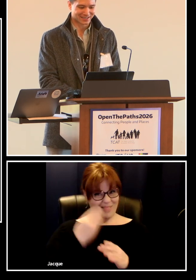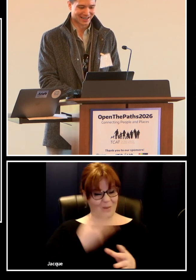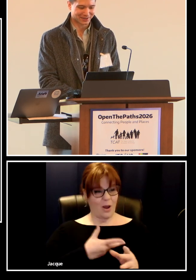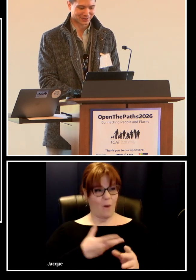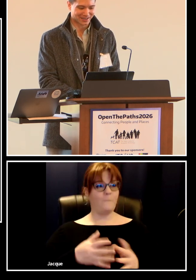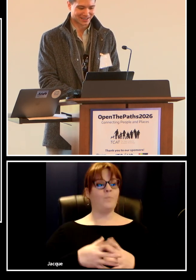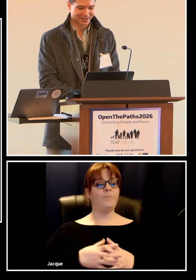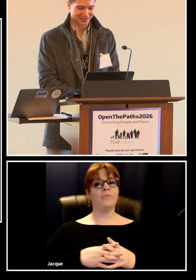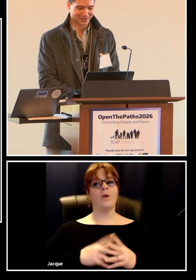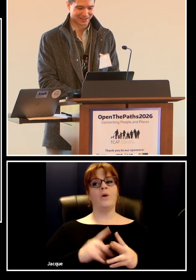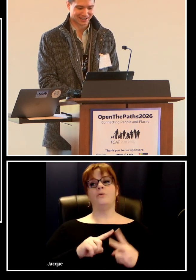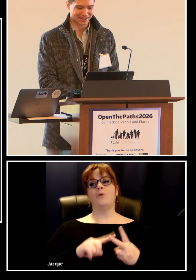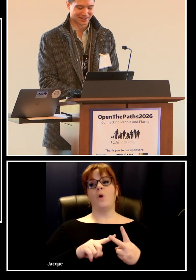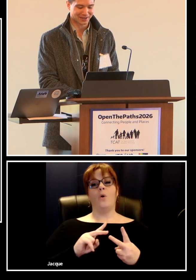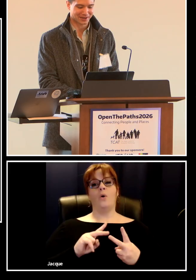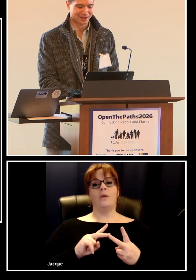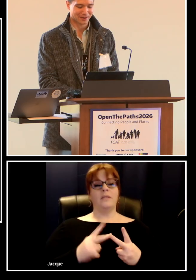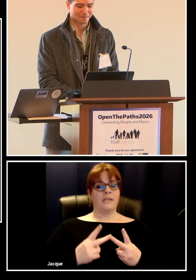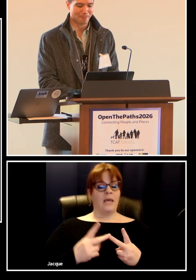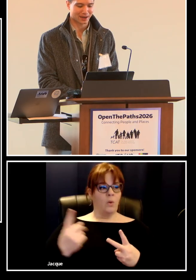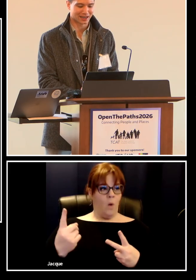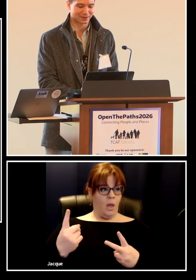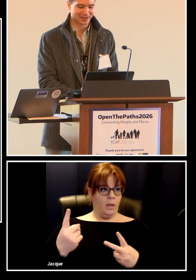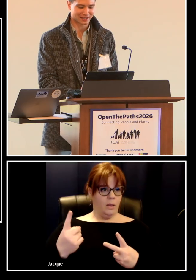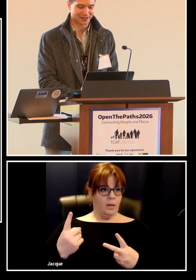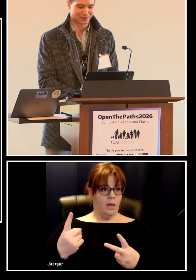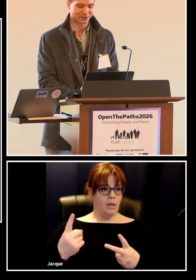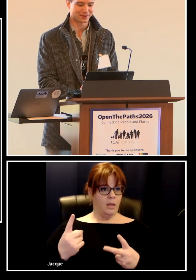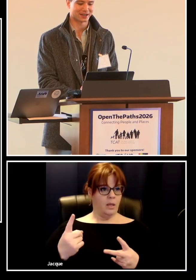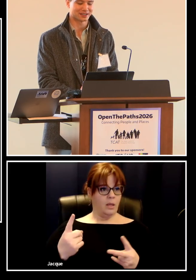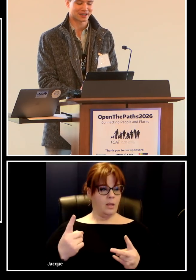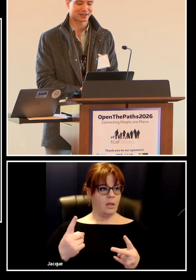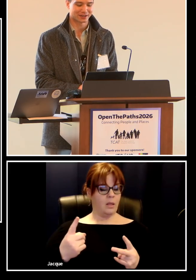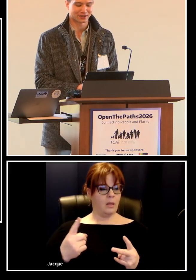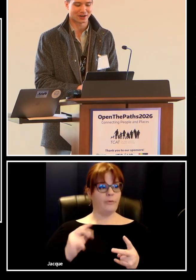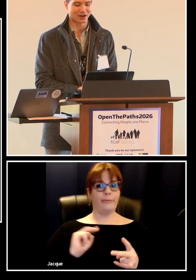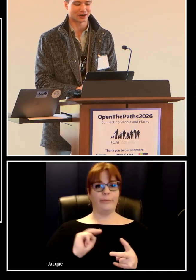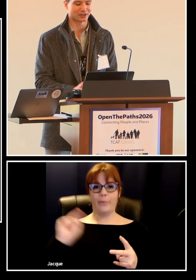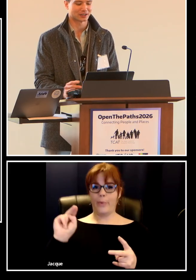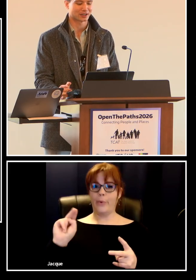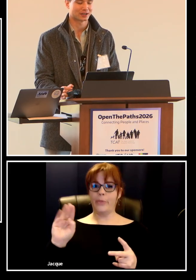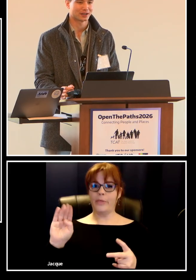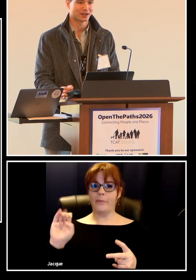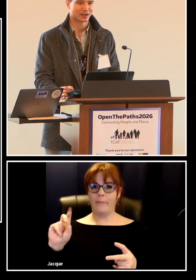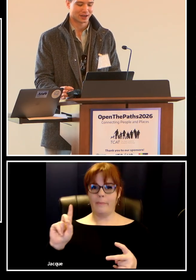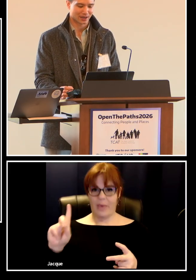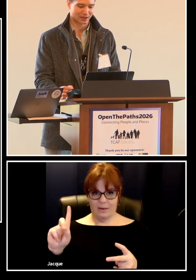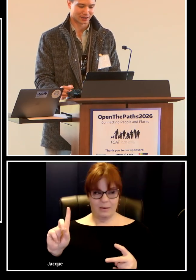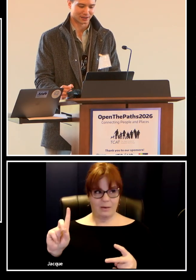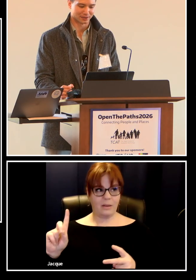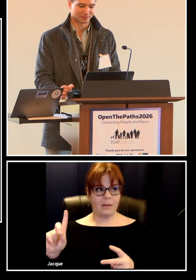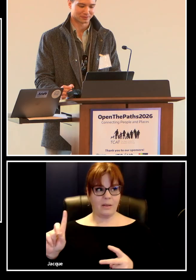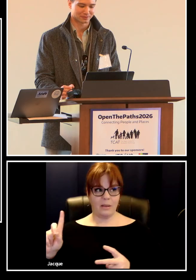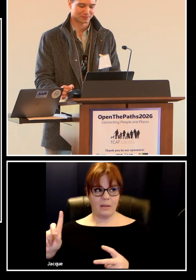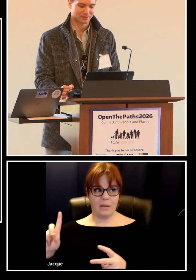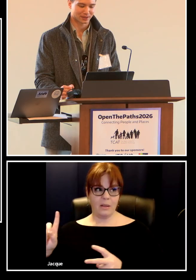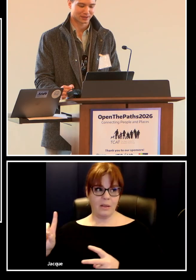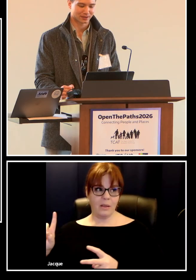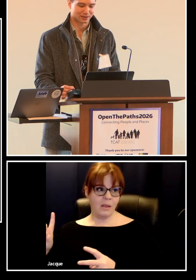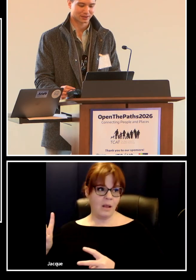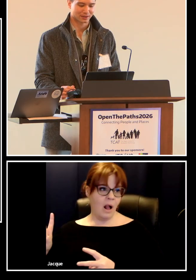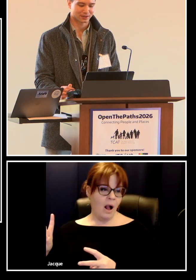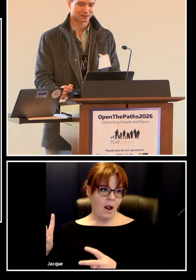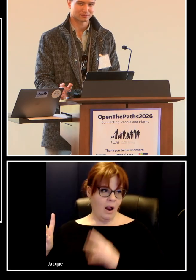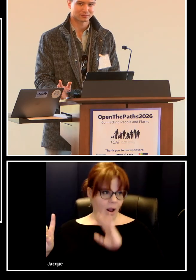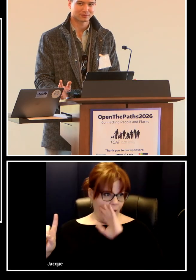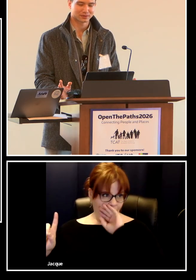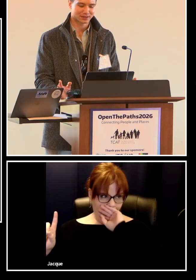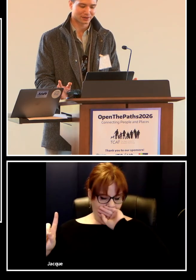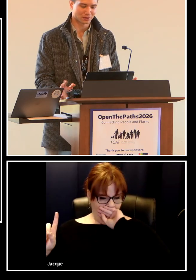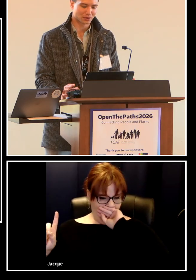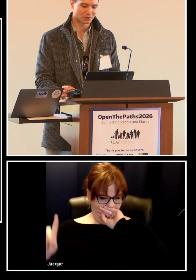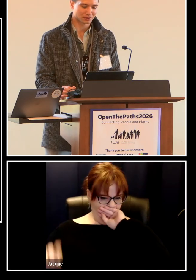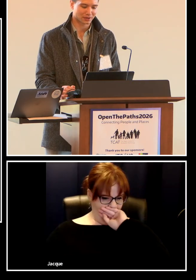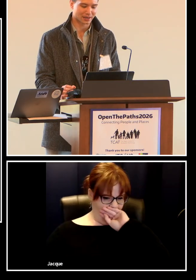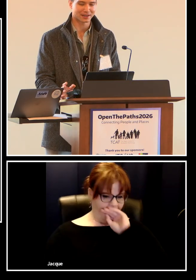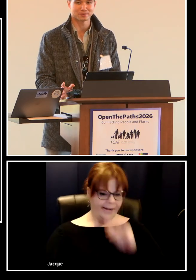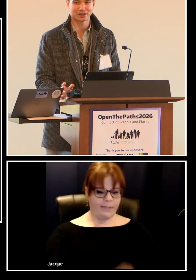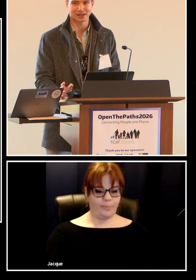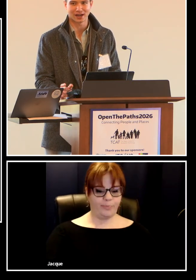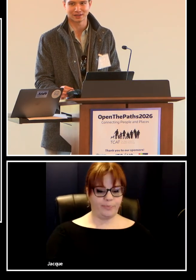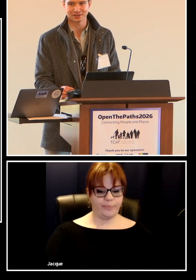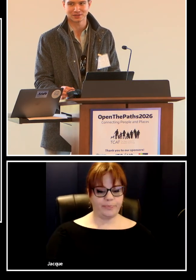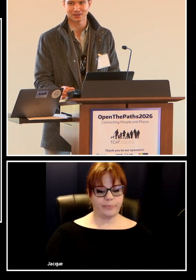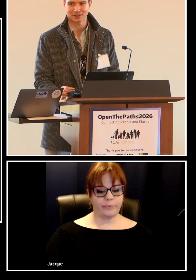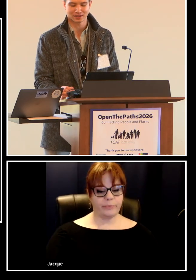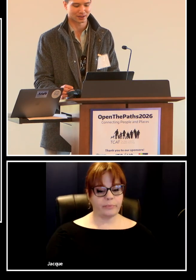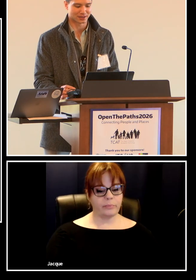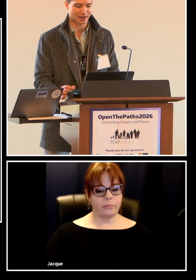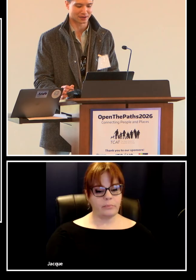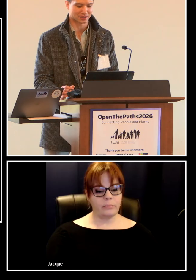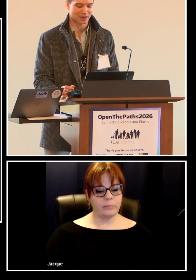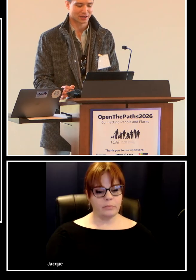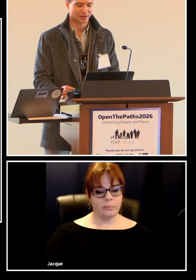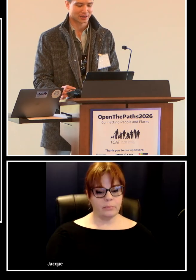the second one here um again in Northbend there are um several accessibility islands in the town.